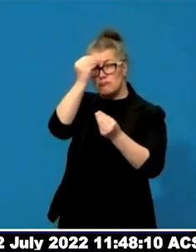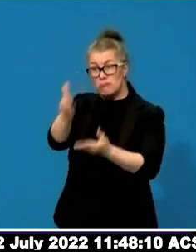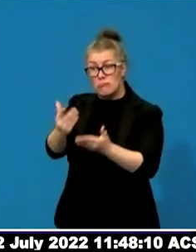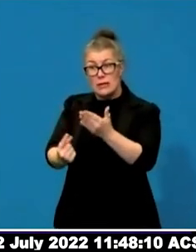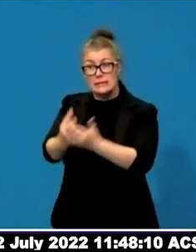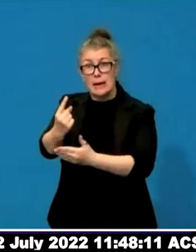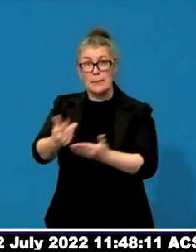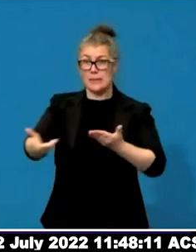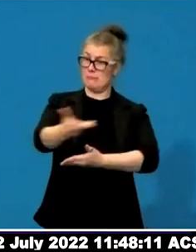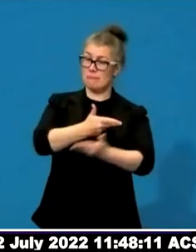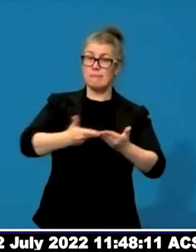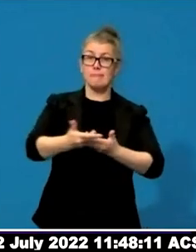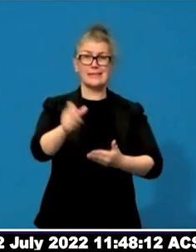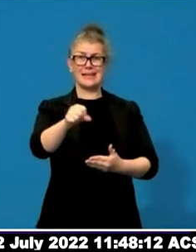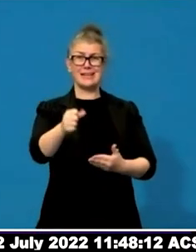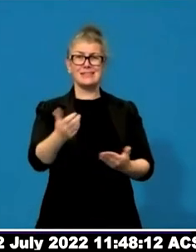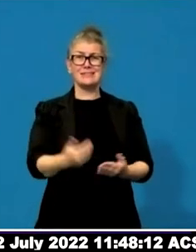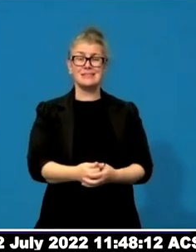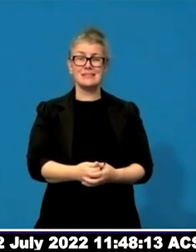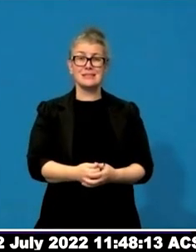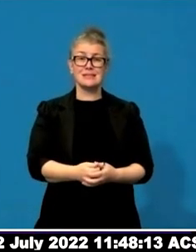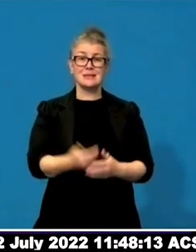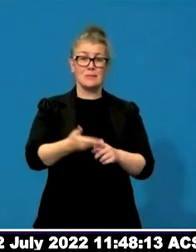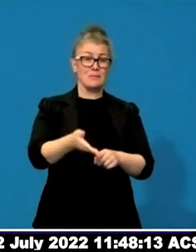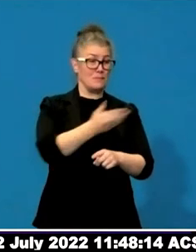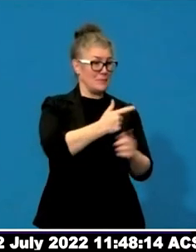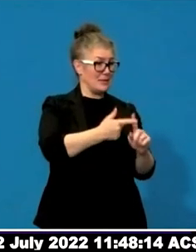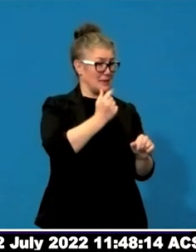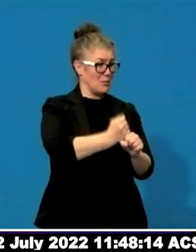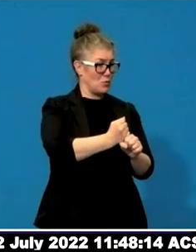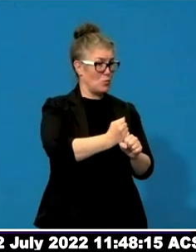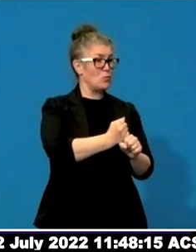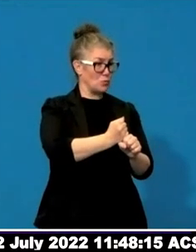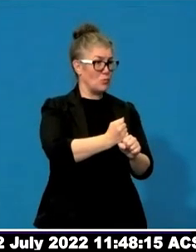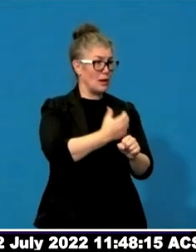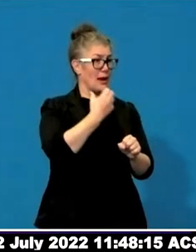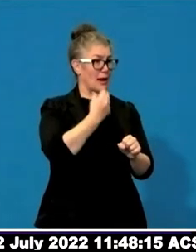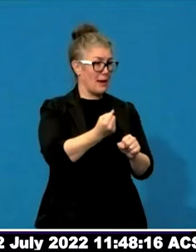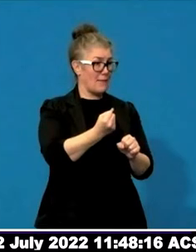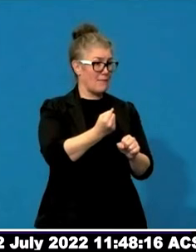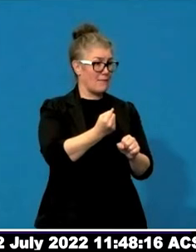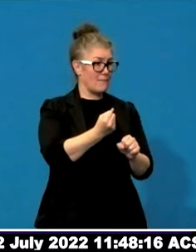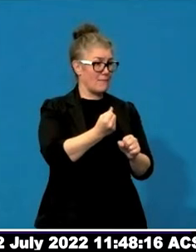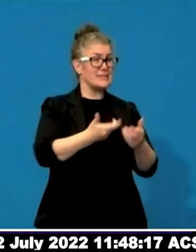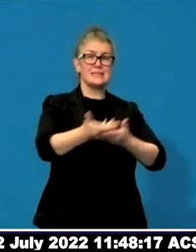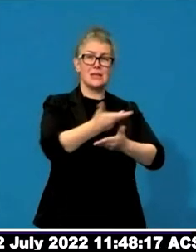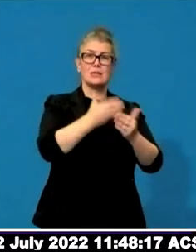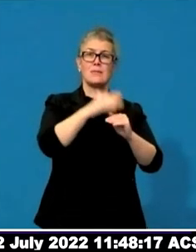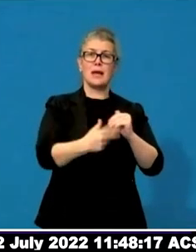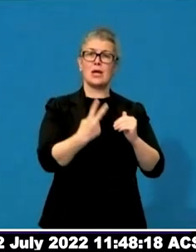I mean, the earlier example, there was discussion about two active night shifts and one becoming passive